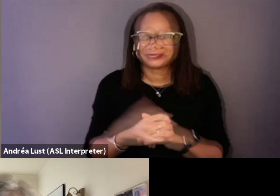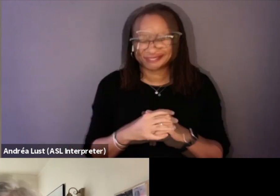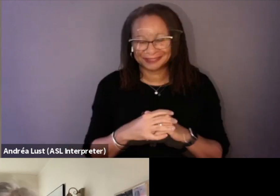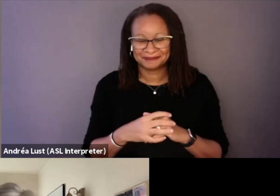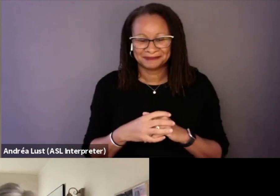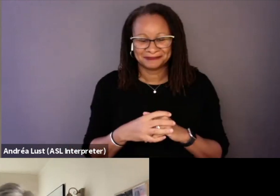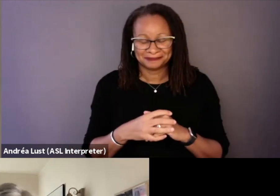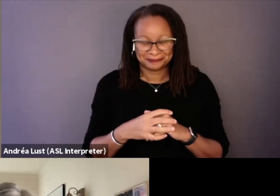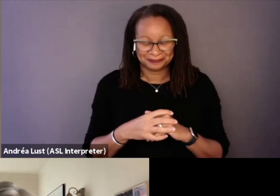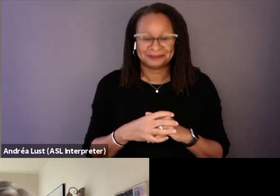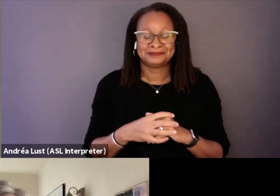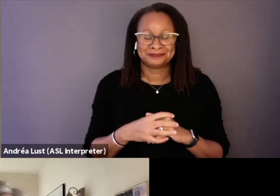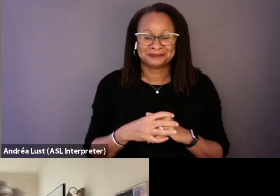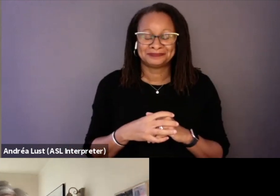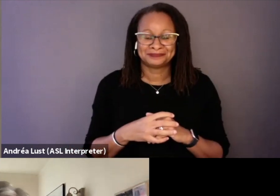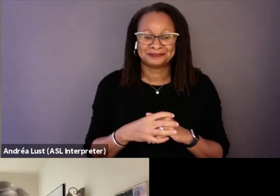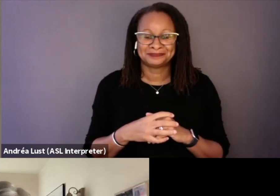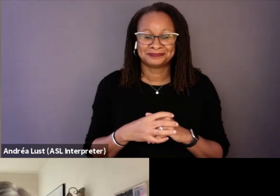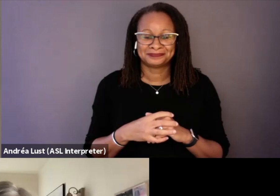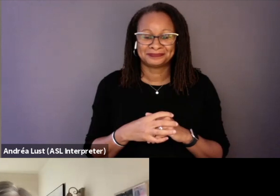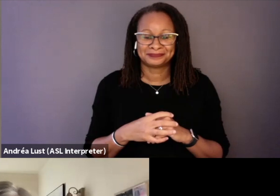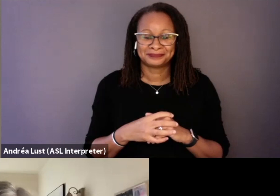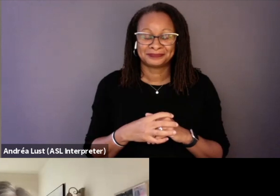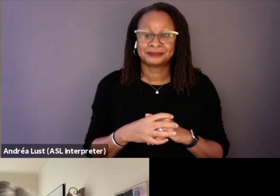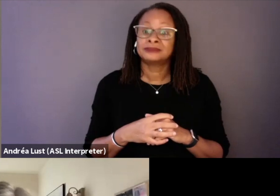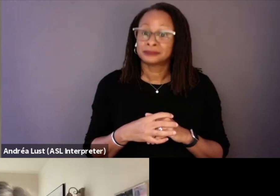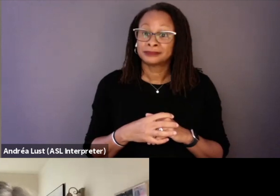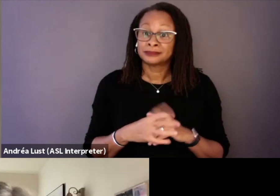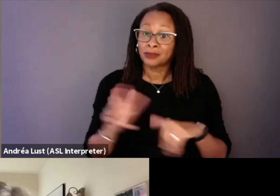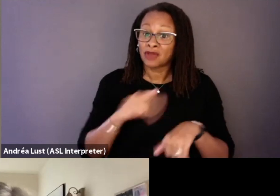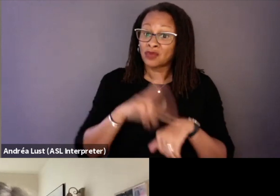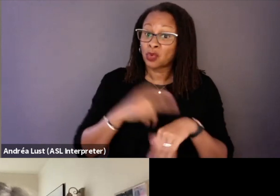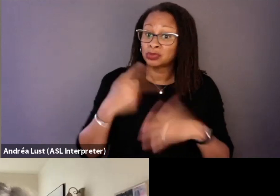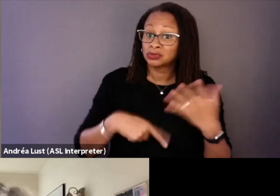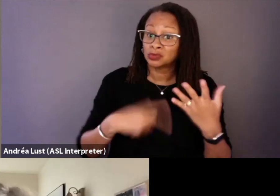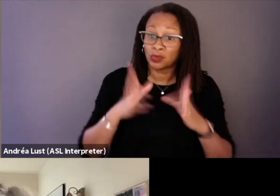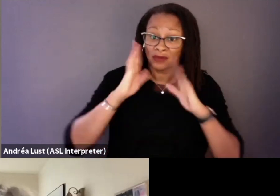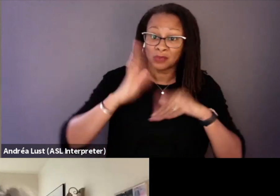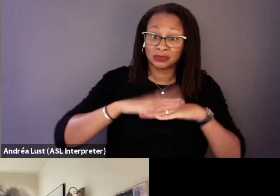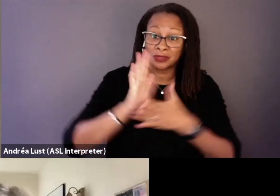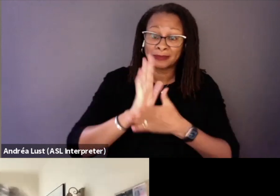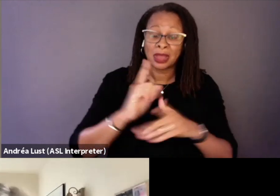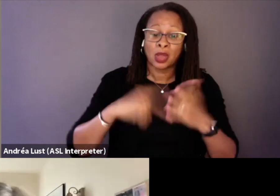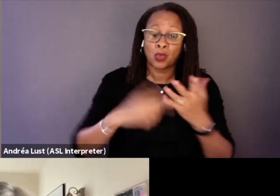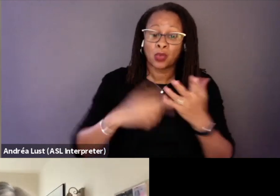So well, of course, this is what the movie's about, but what's really extraordinary about the movie